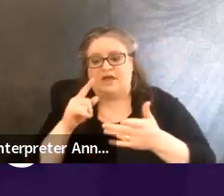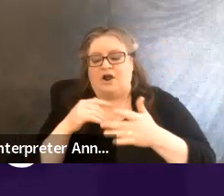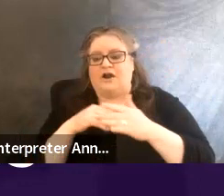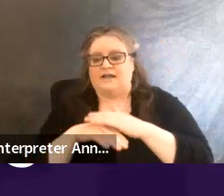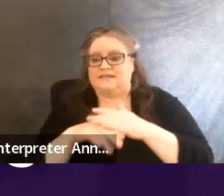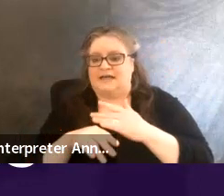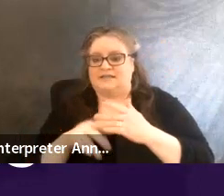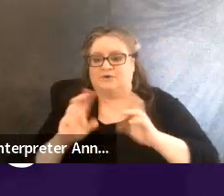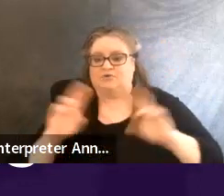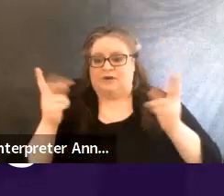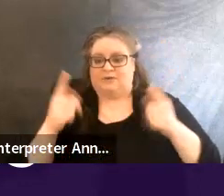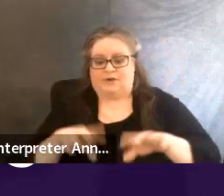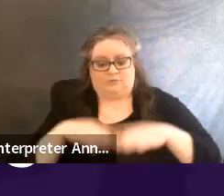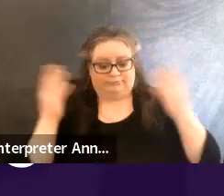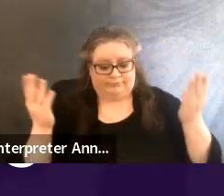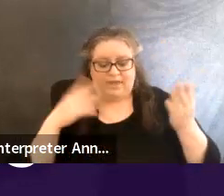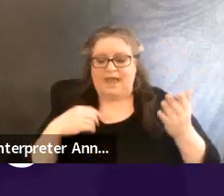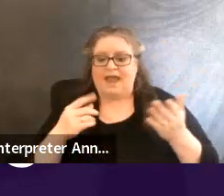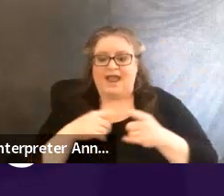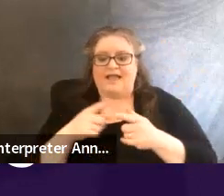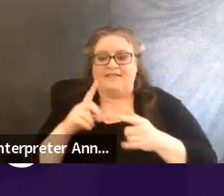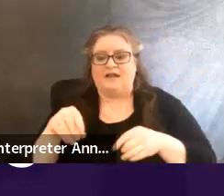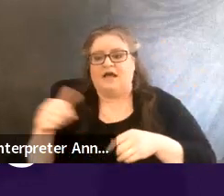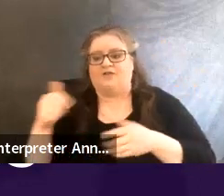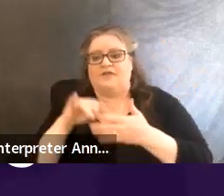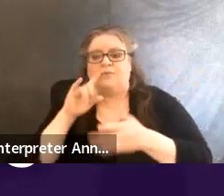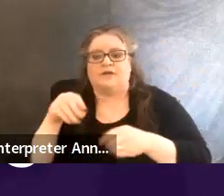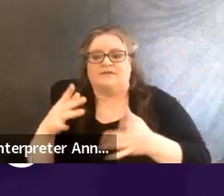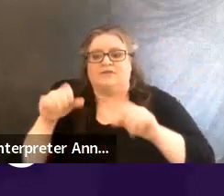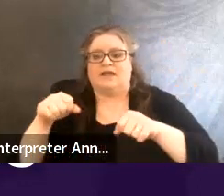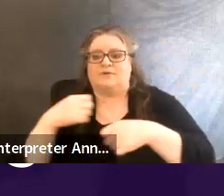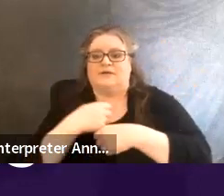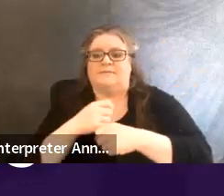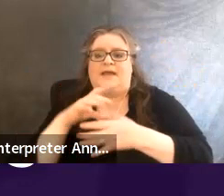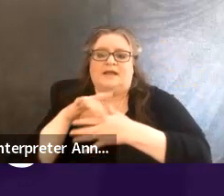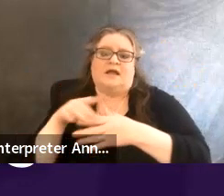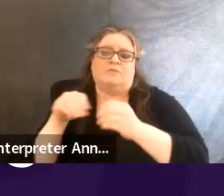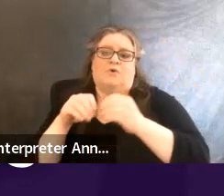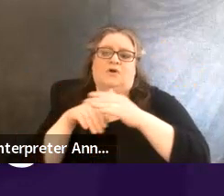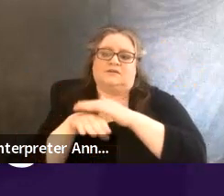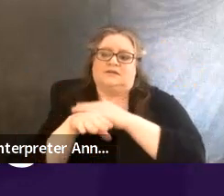and others that give you the capability to make the content more accessible.